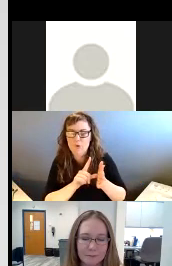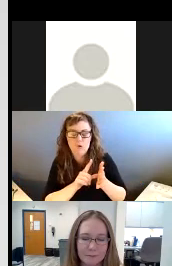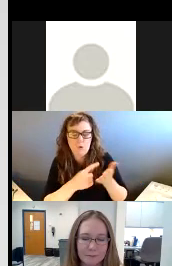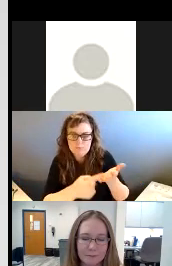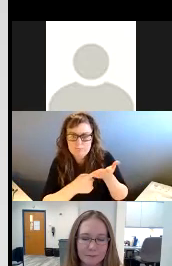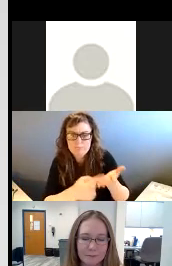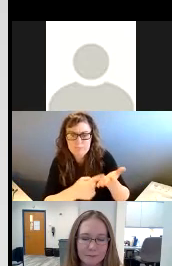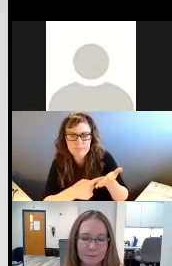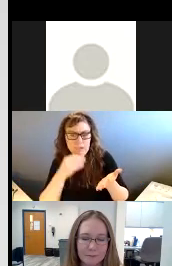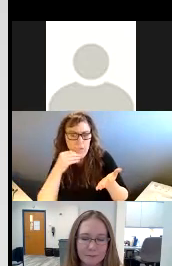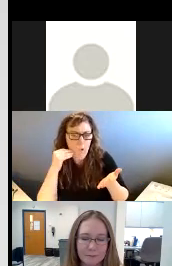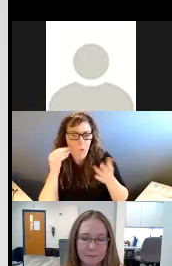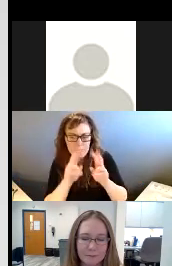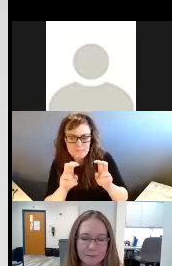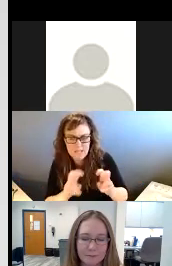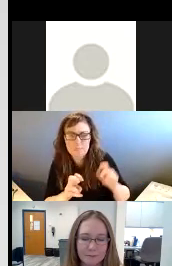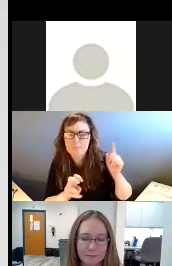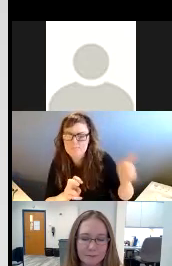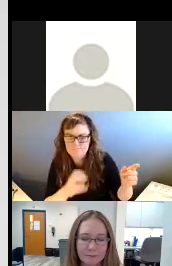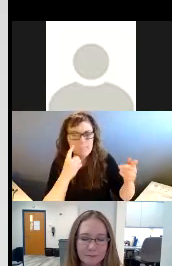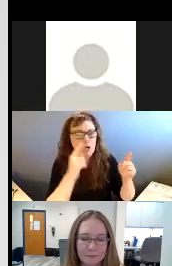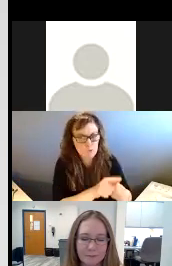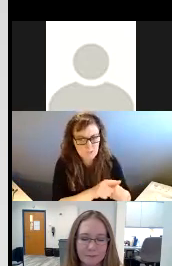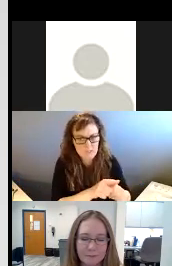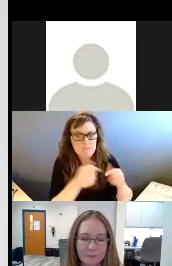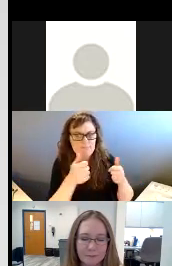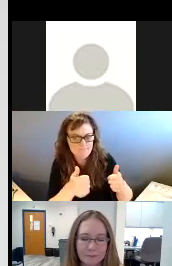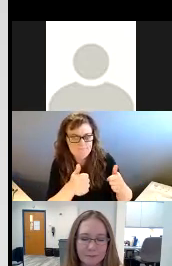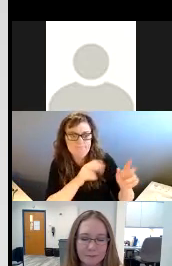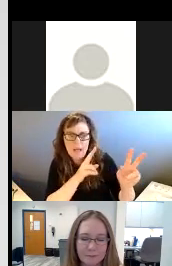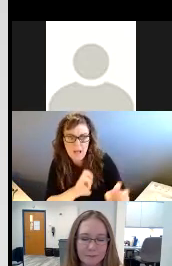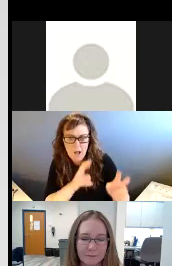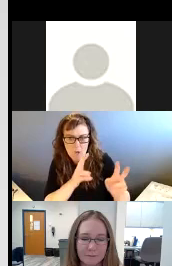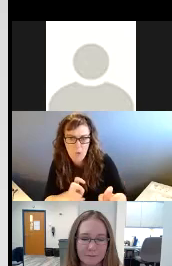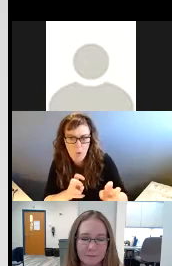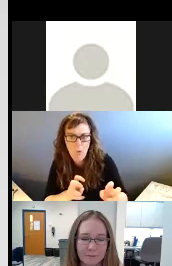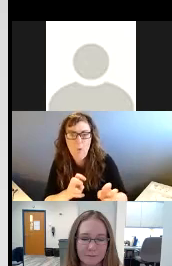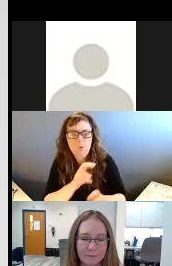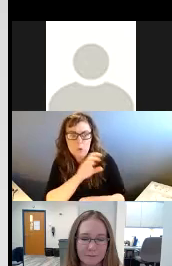ARE AGREEABLE, THEY HAVE THE APP DOWNLOADED, AND THERE ALREADY HAS BEEN A SCHEDULED TIME.